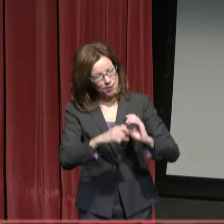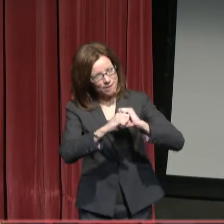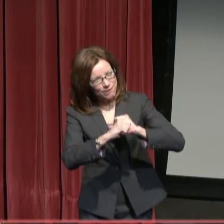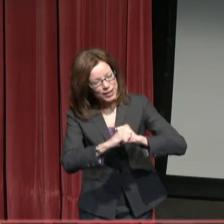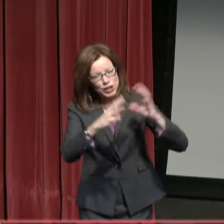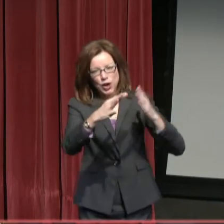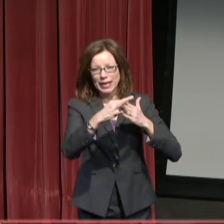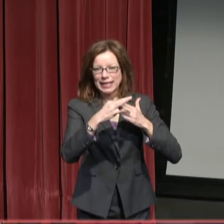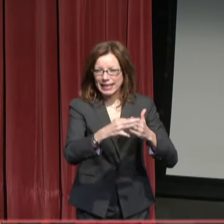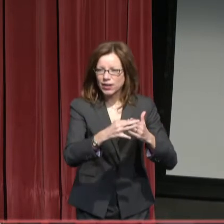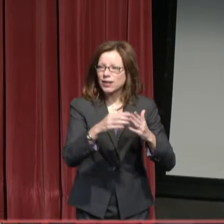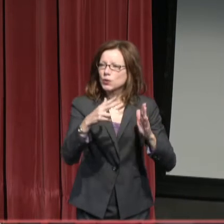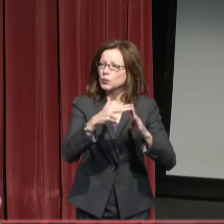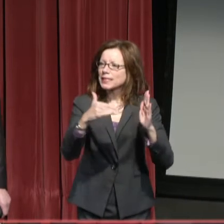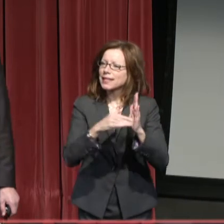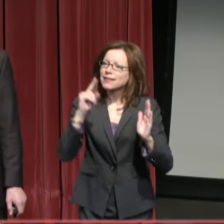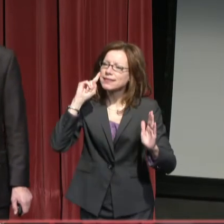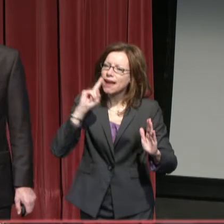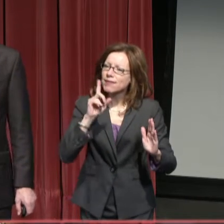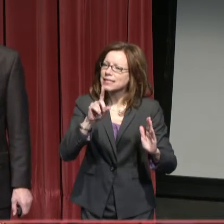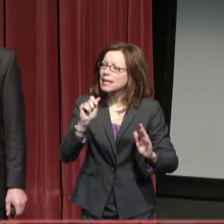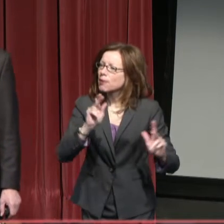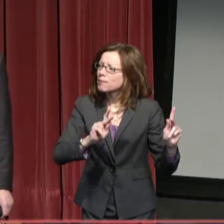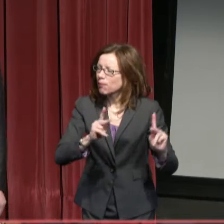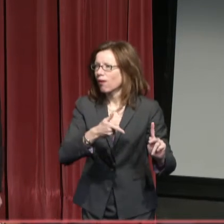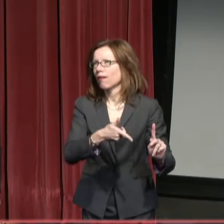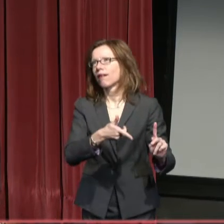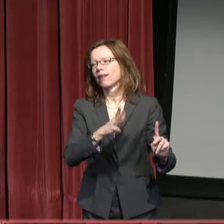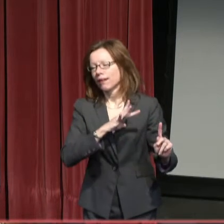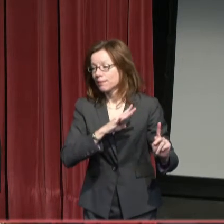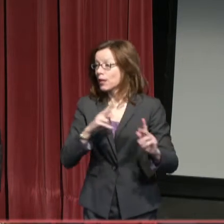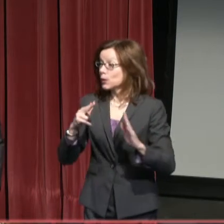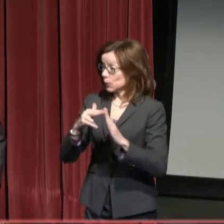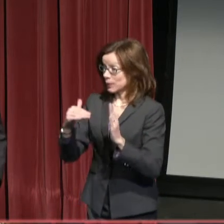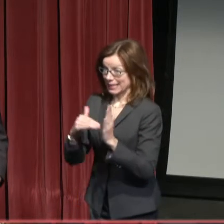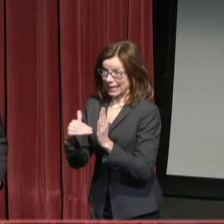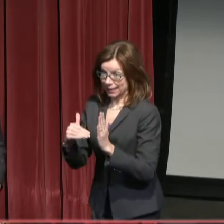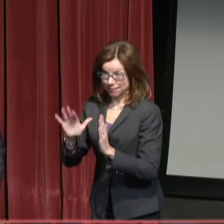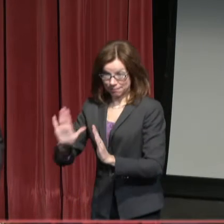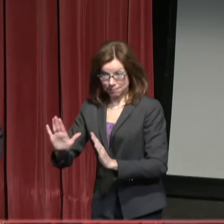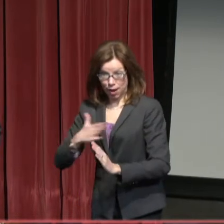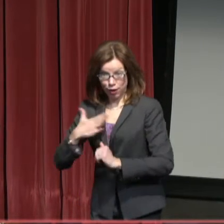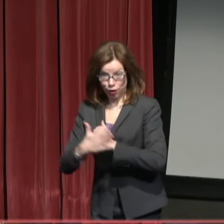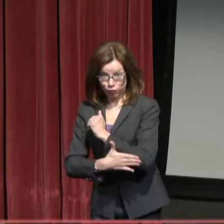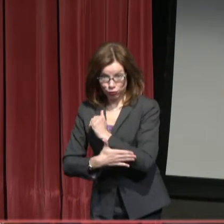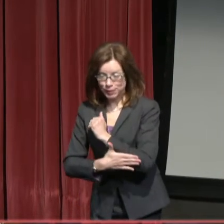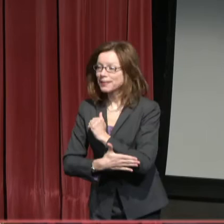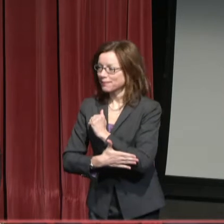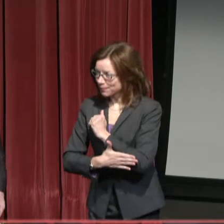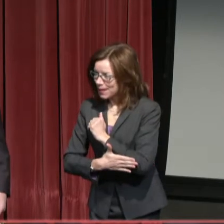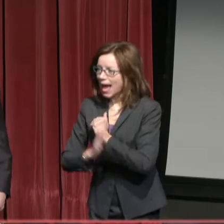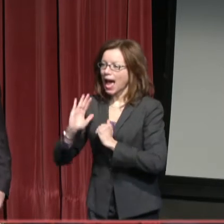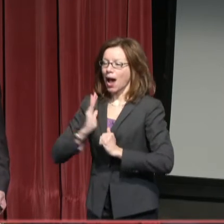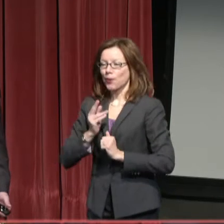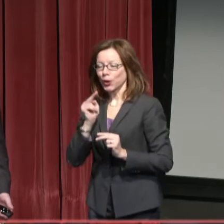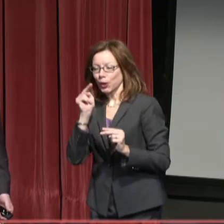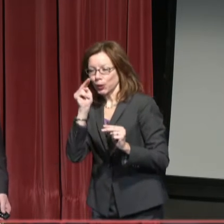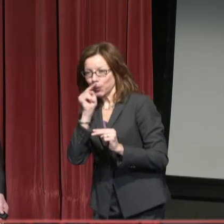and disabled community in New Zealand. As we like to say New Zealand, where we often like to make fun